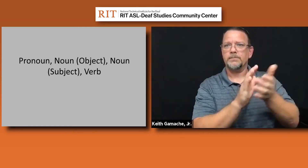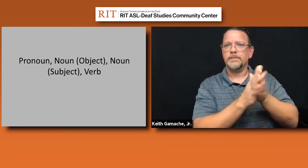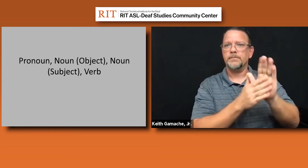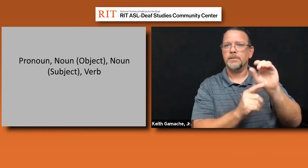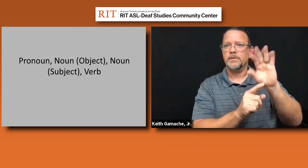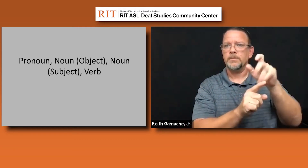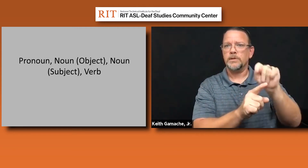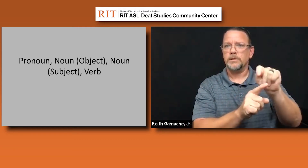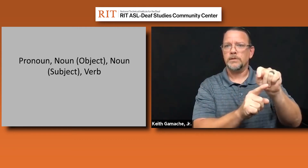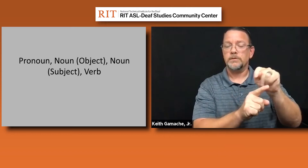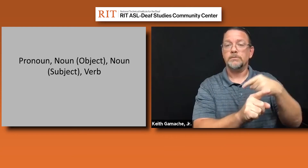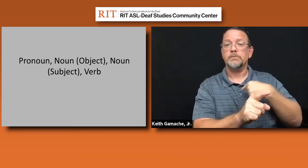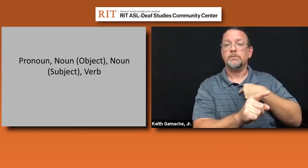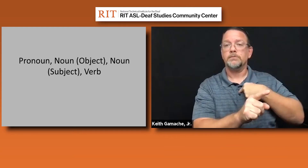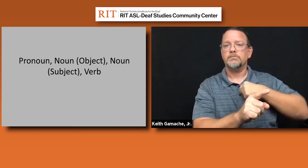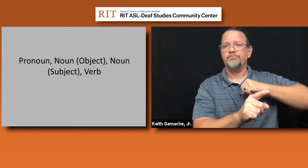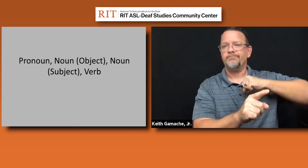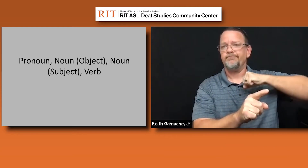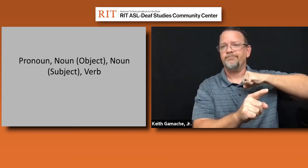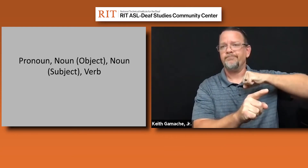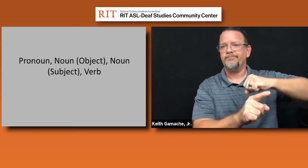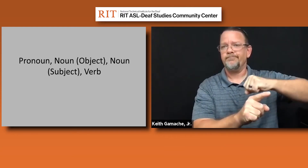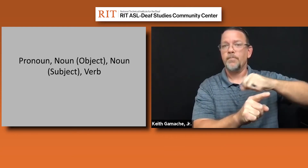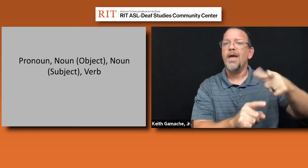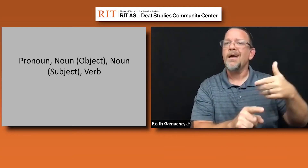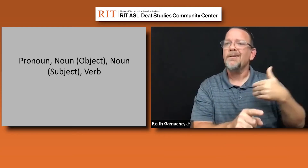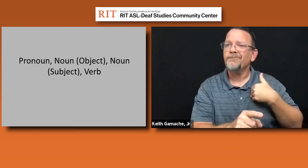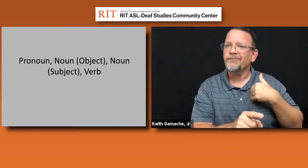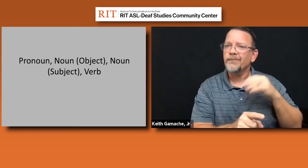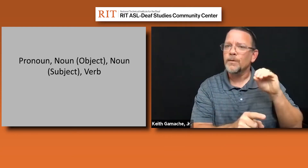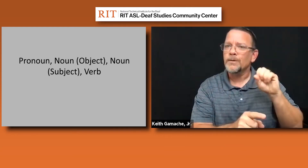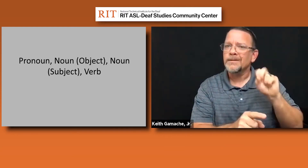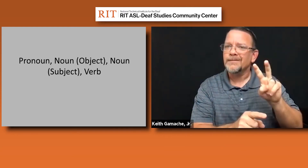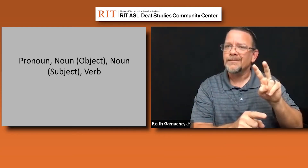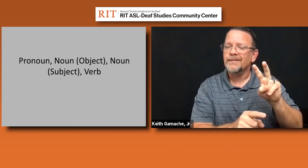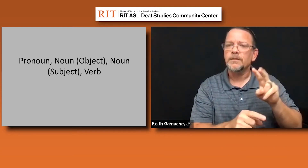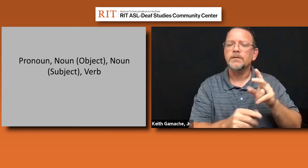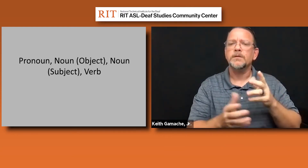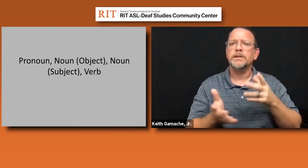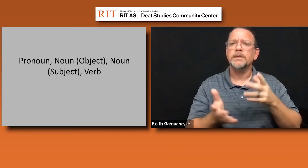the fifth one we get to an OSV object,